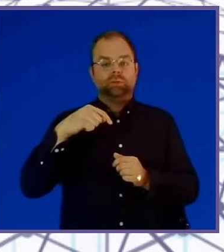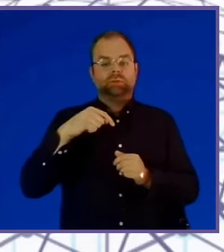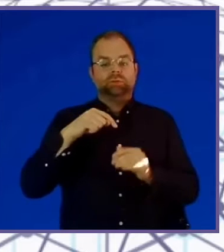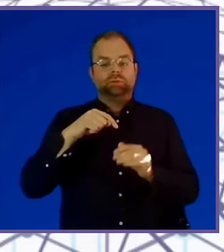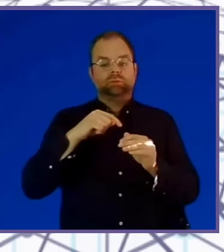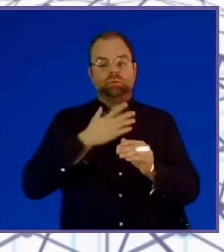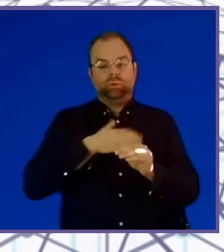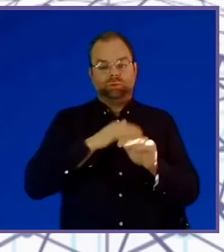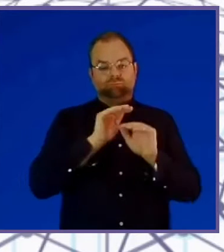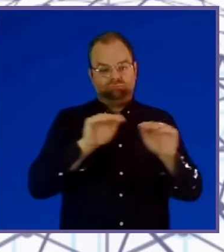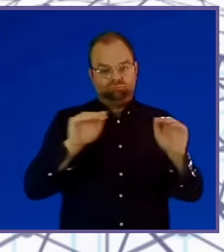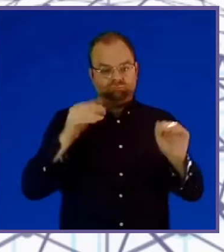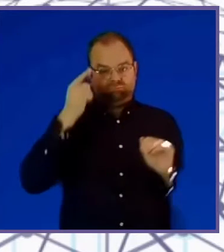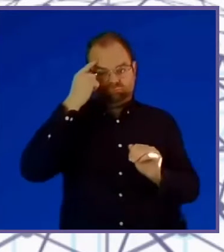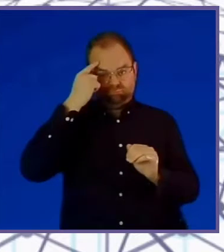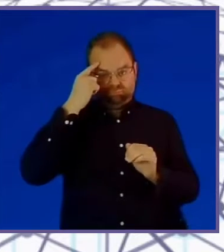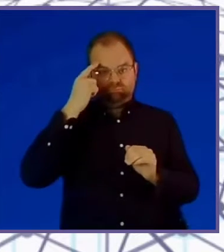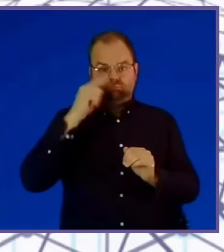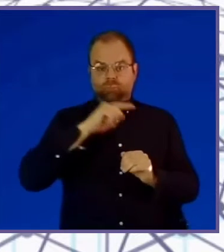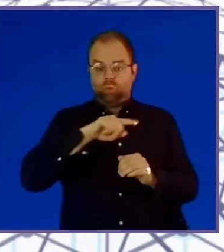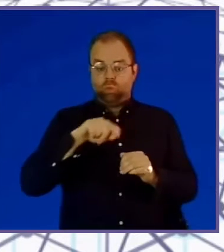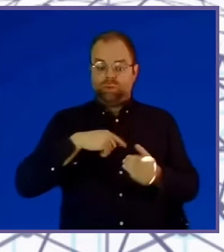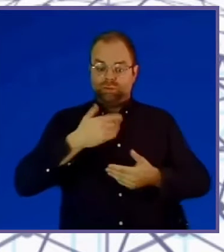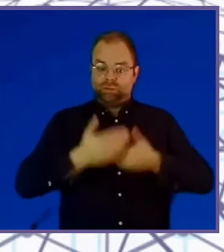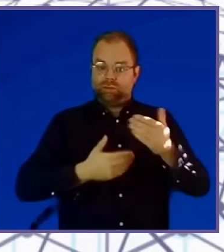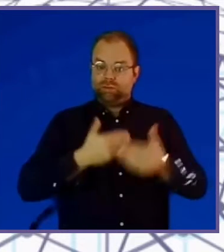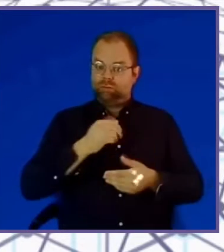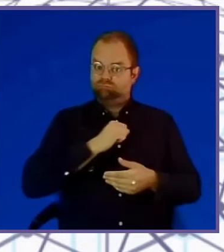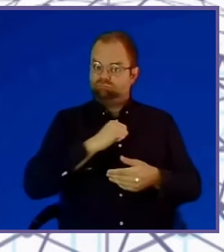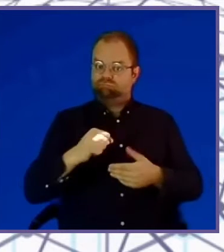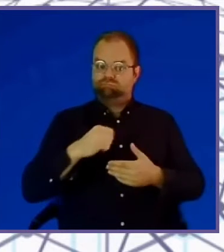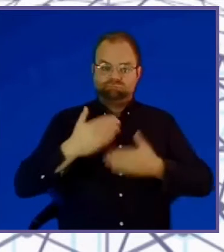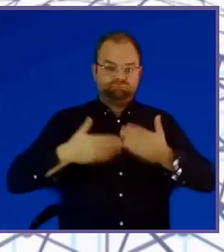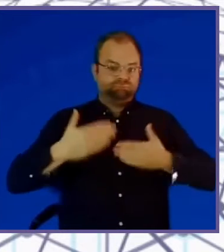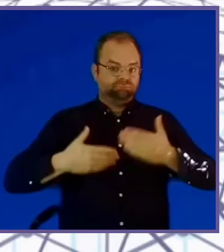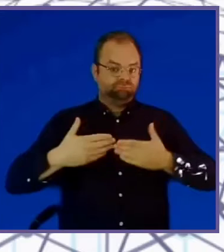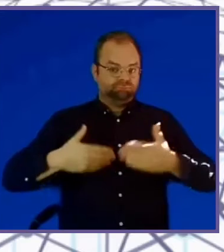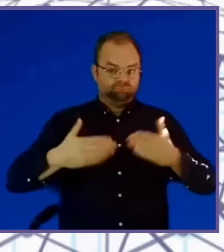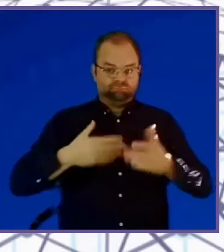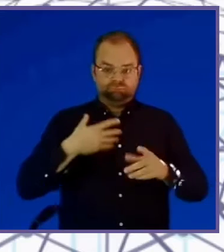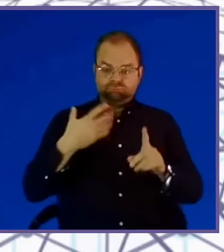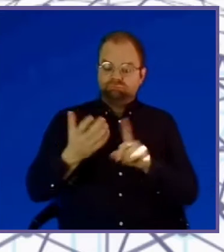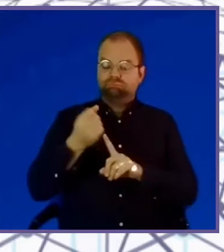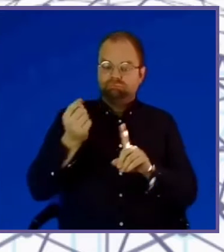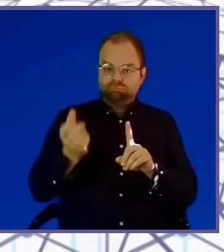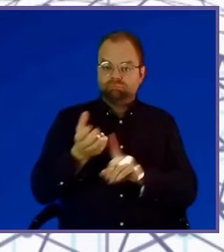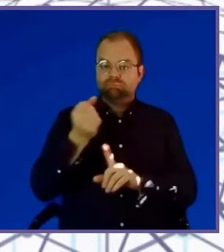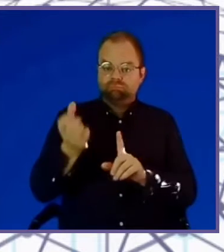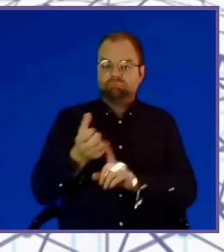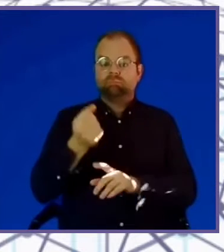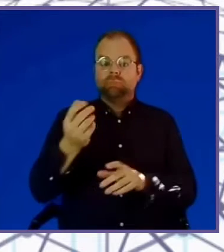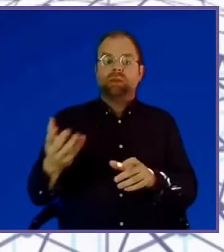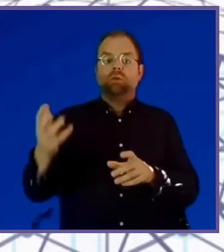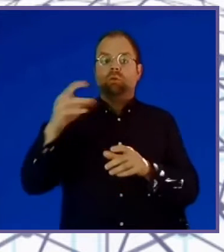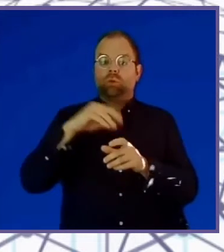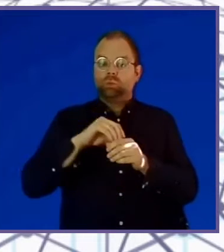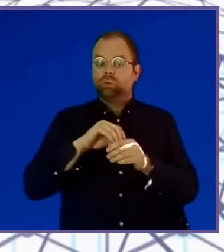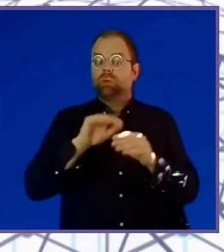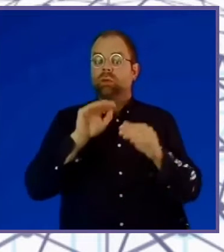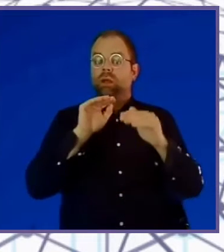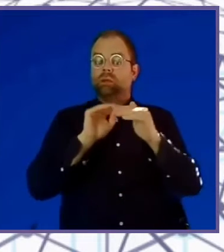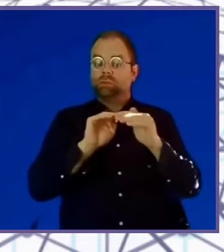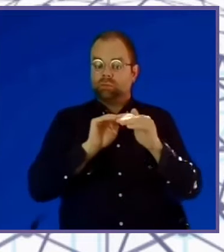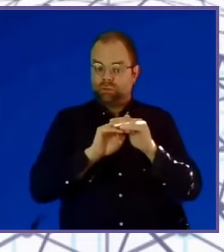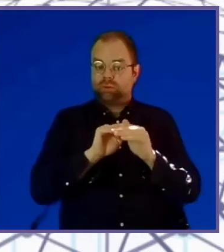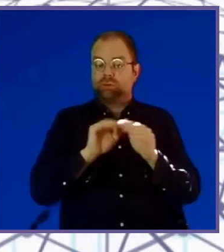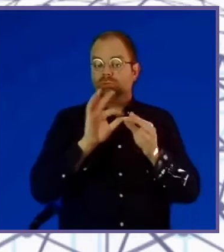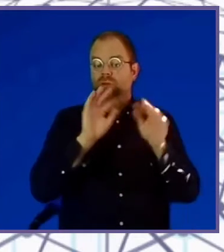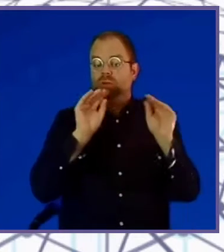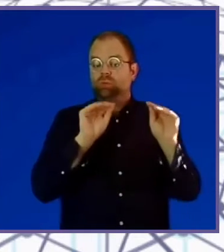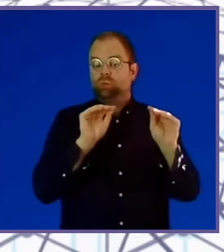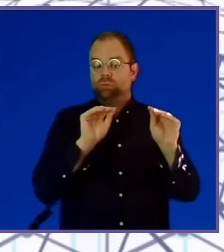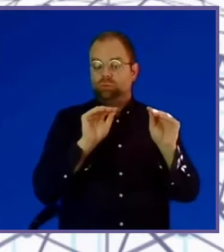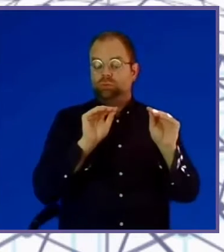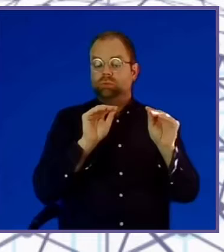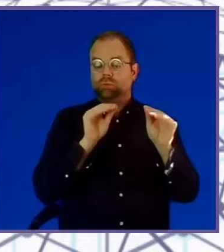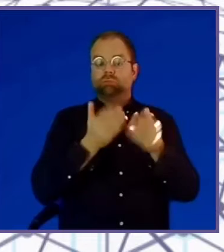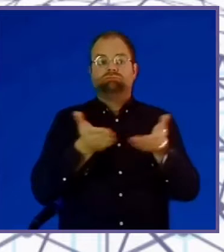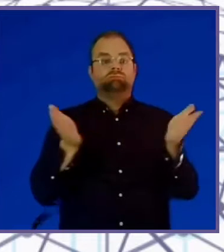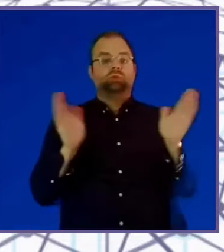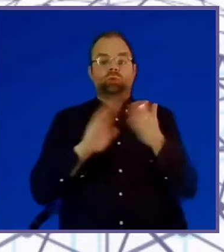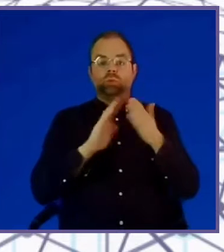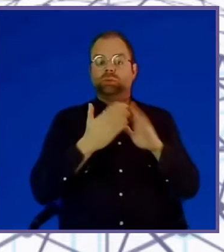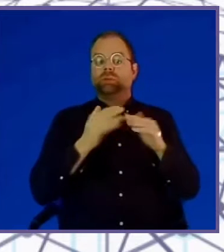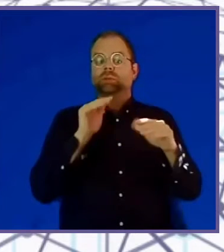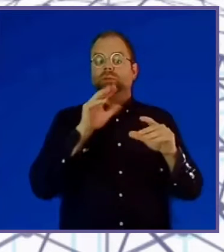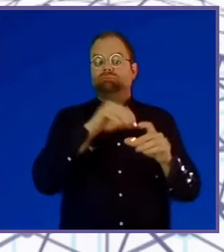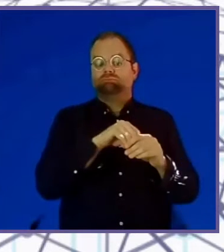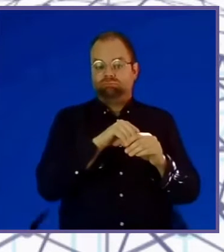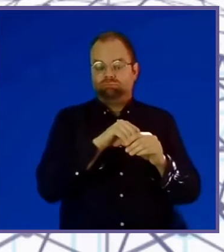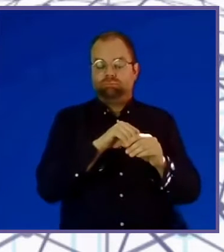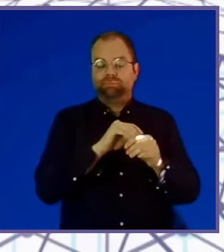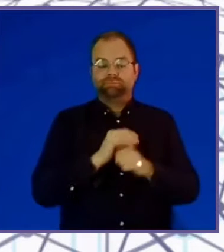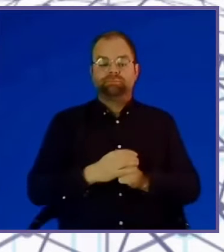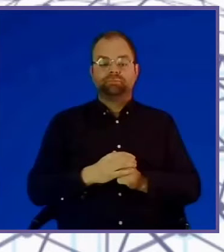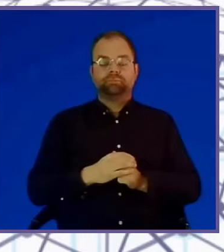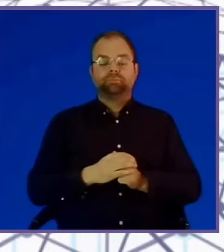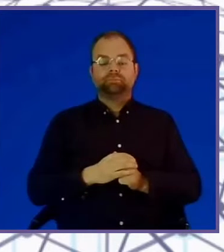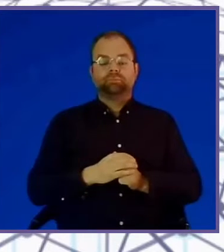inclusion and accessibility in education and the wider society must not leave behind all those less